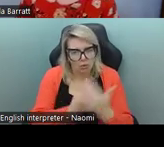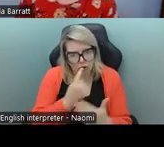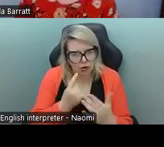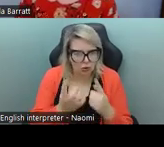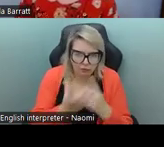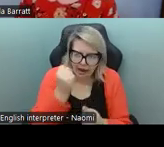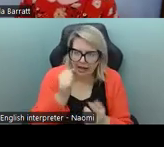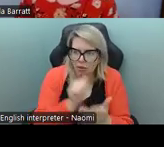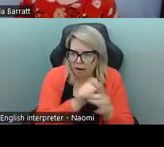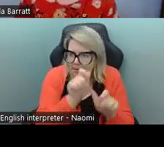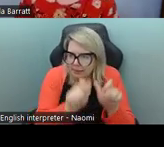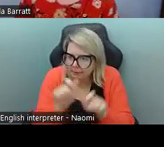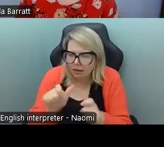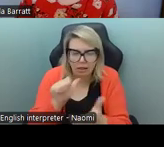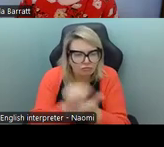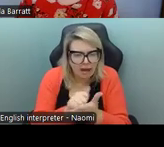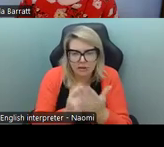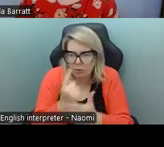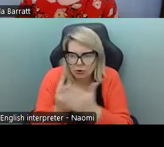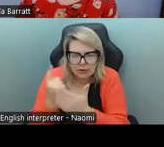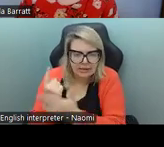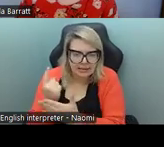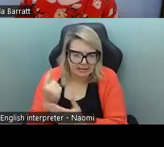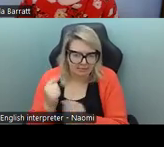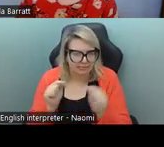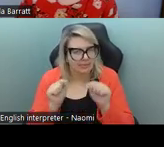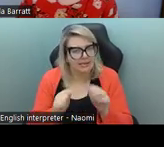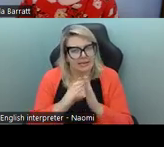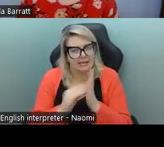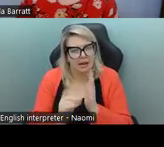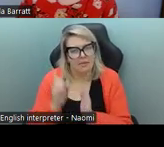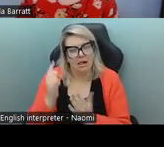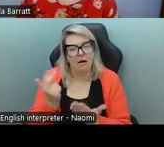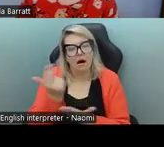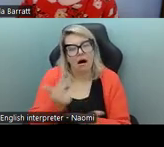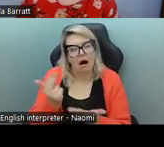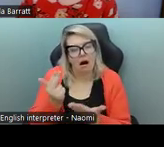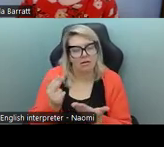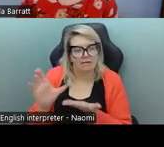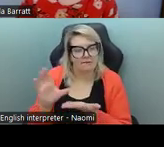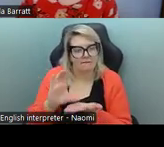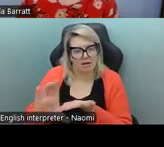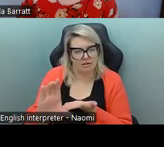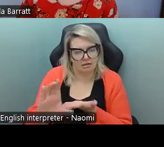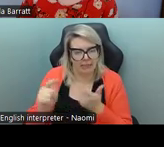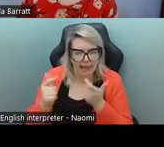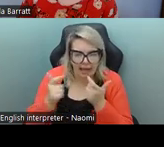the right opportunities. This example from Art Fund, they're doing an open call for curators, or they were six months ago.